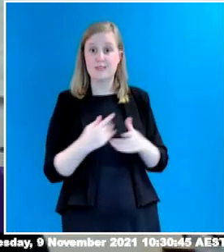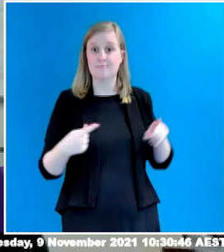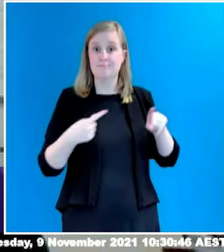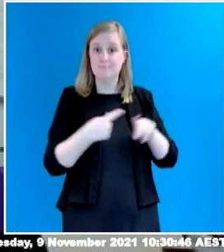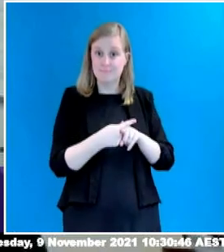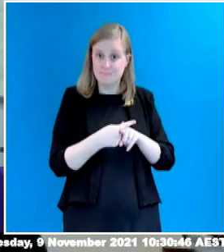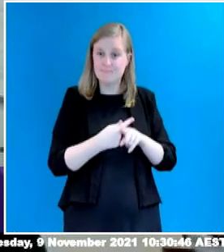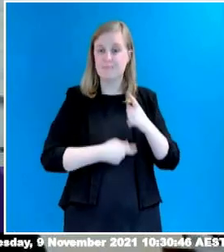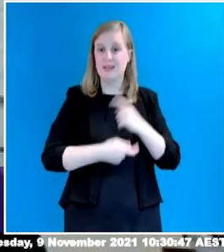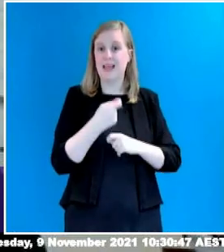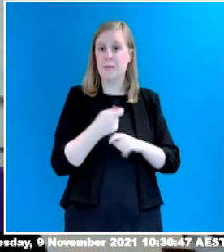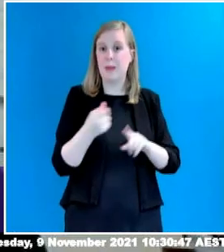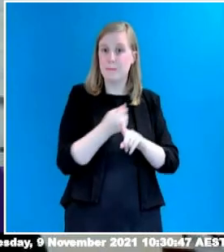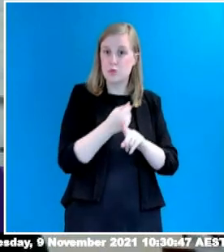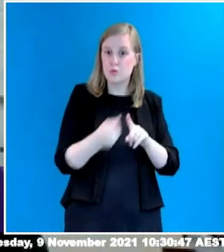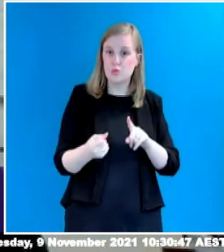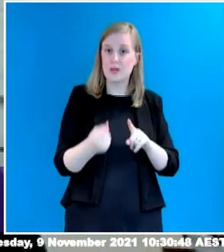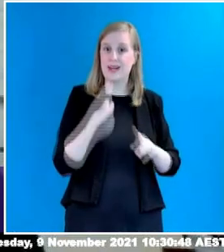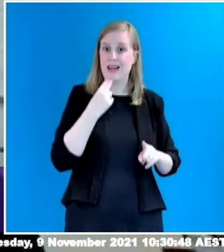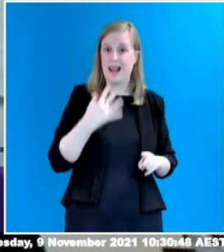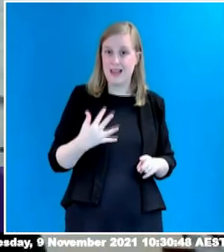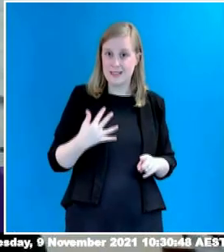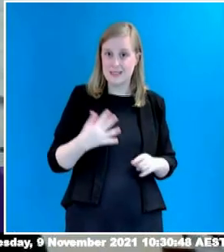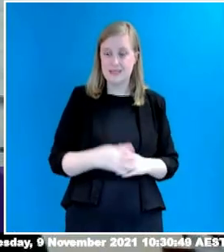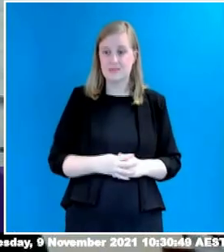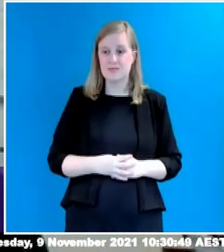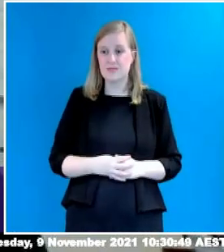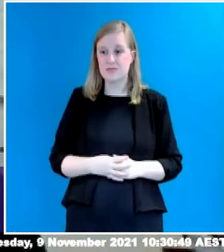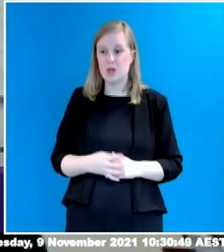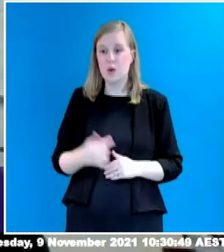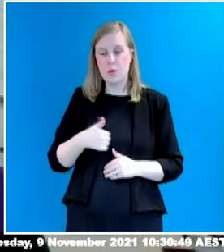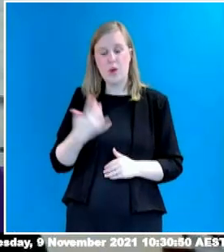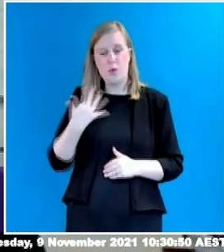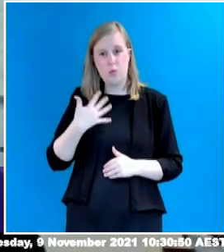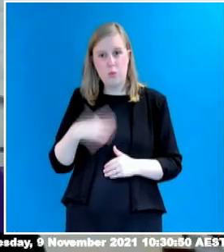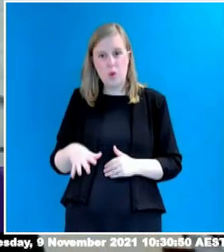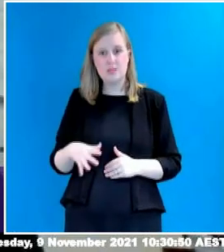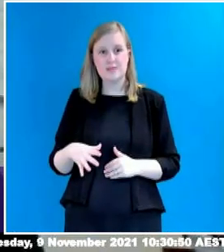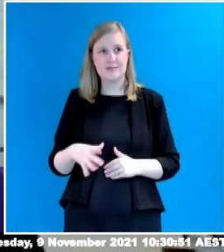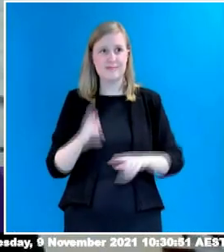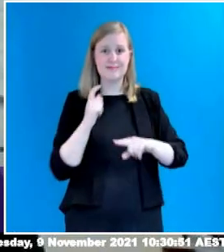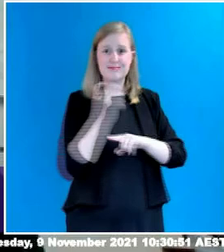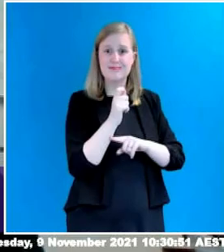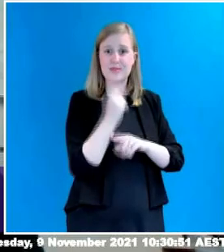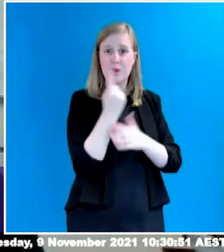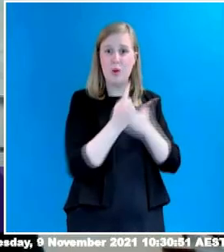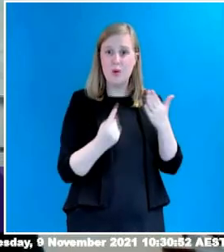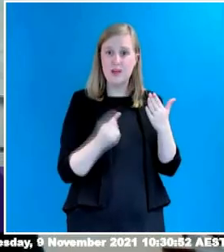We would certainly like to see better remedies, so pathways to enforcement, in particular.